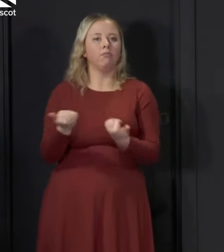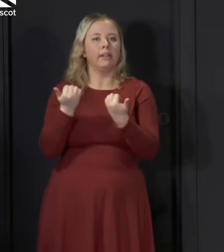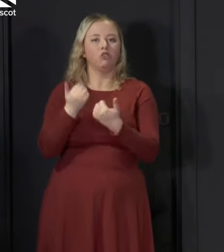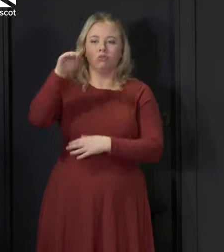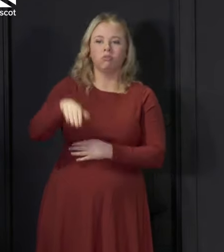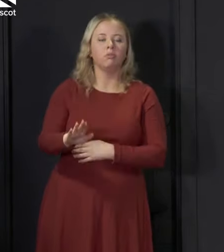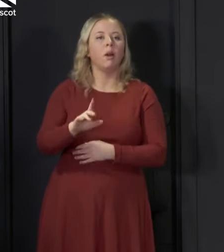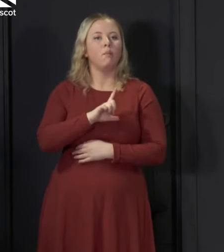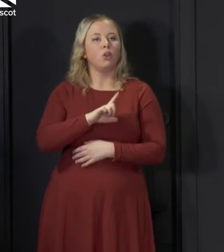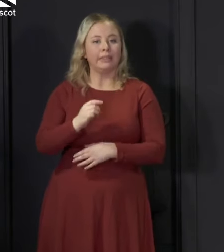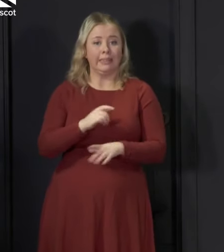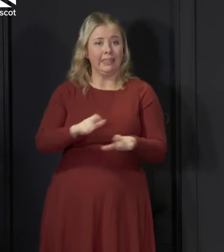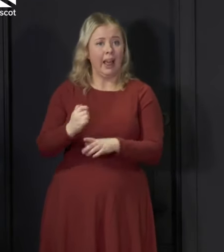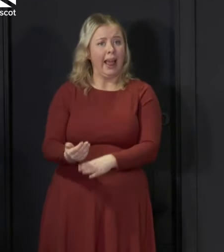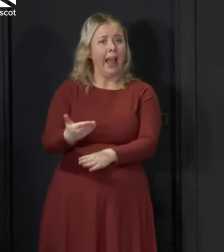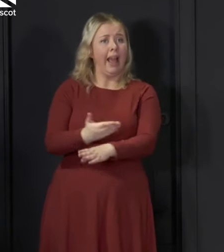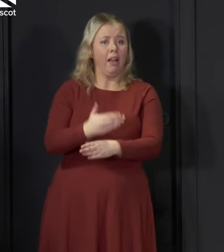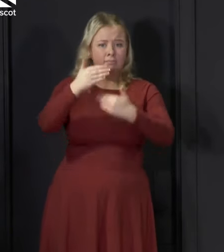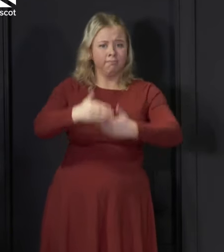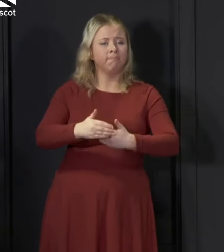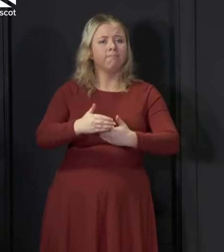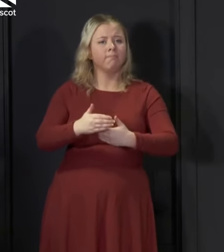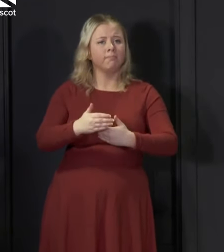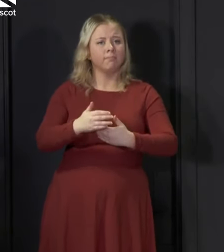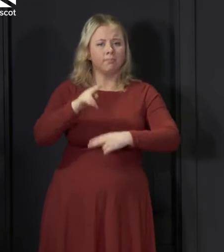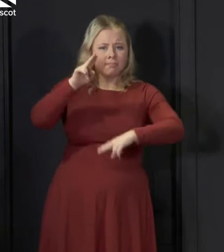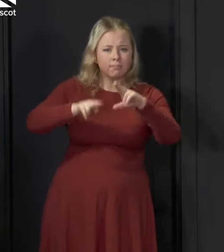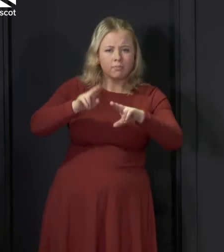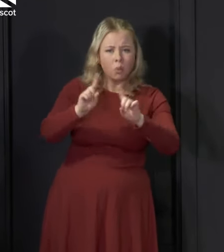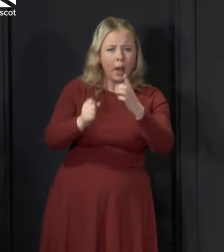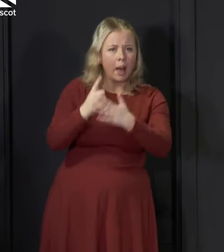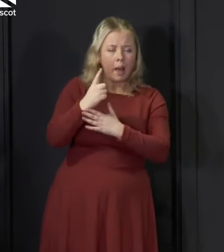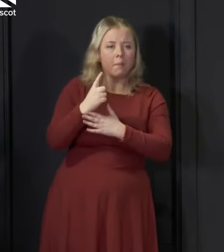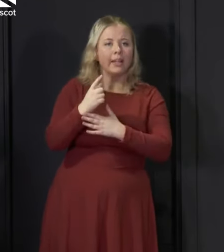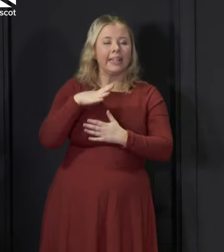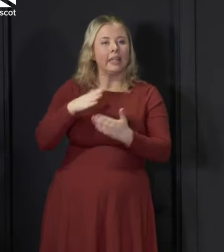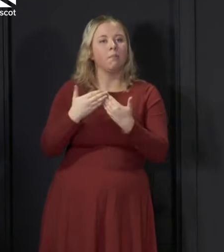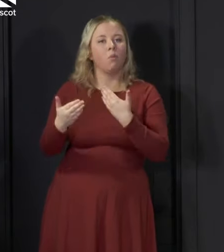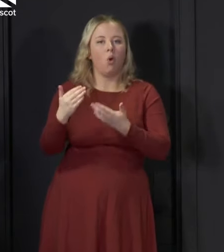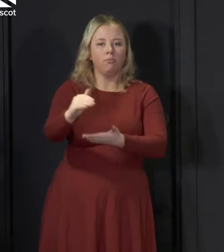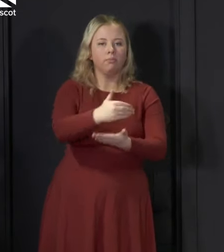of assessing this, and need to have more data before we can say any of these things with